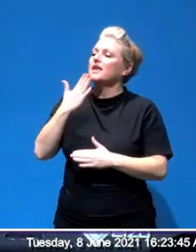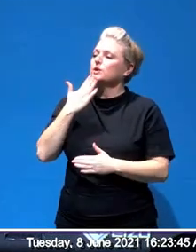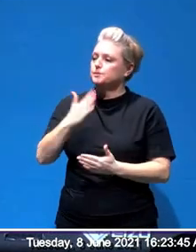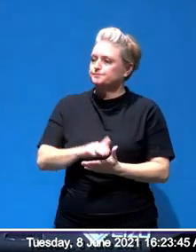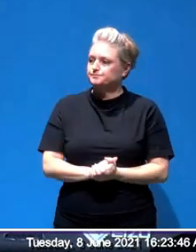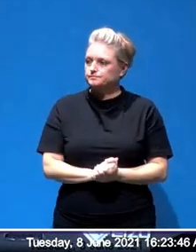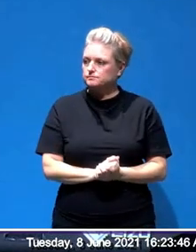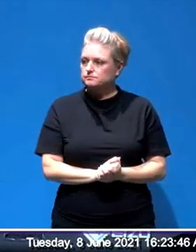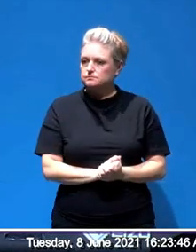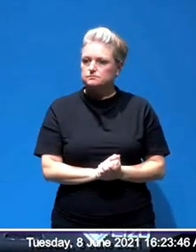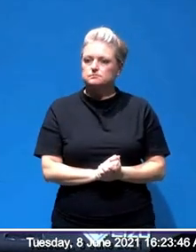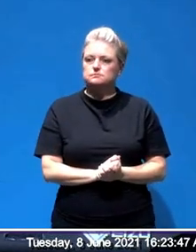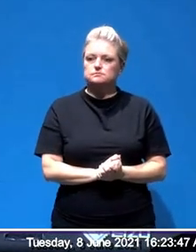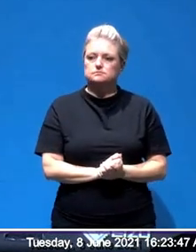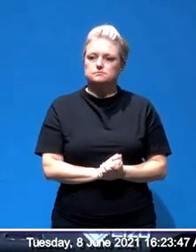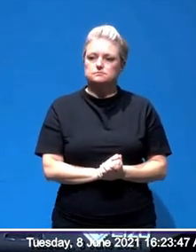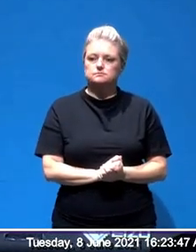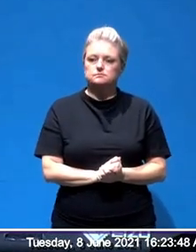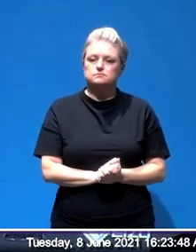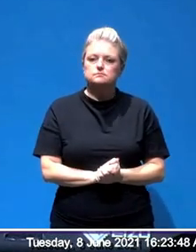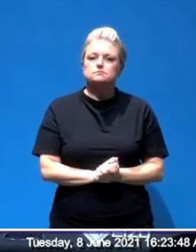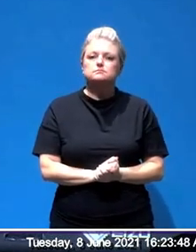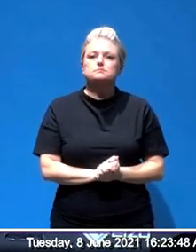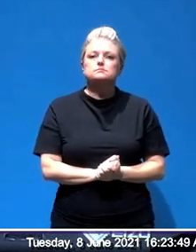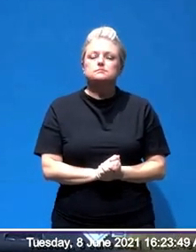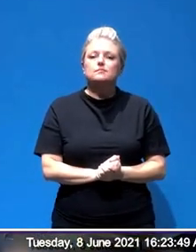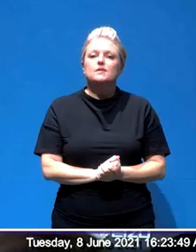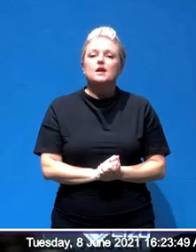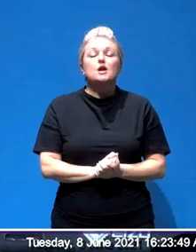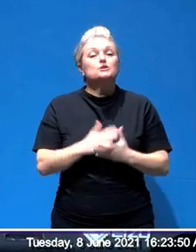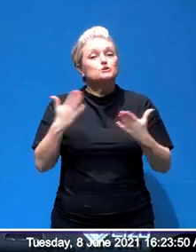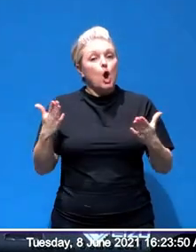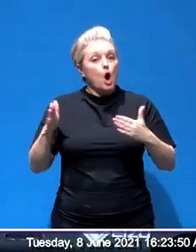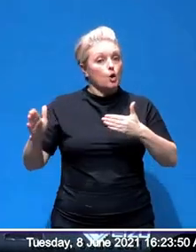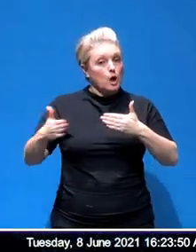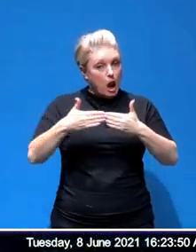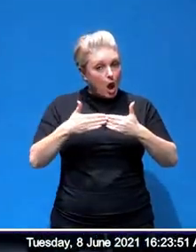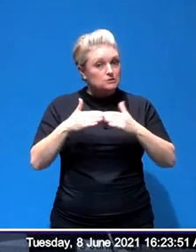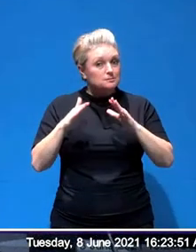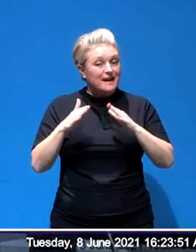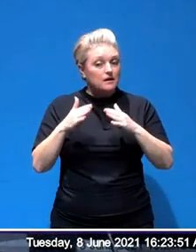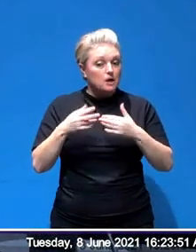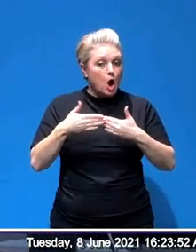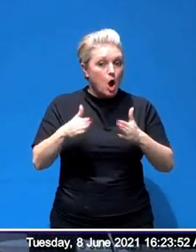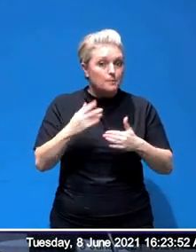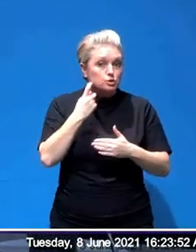Ms Eastman, do we now adjourn until 10.00 am tomorrow Adelaide time? Yes, with one matter.